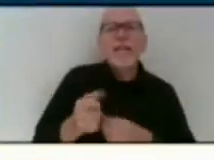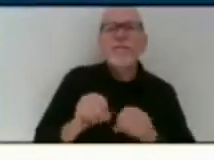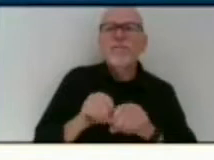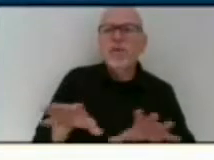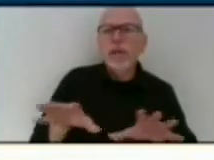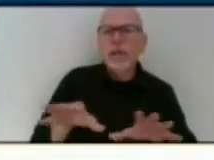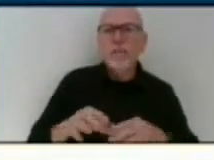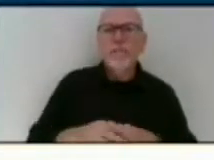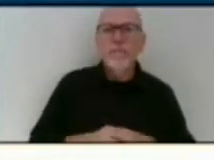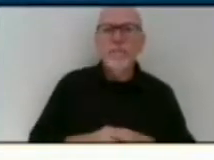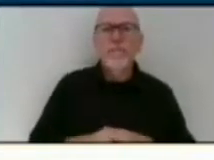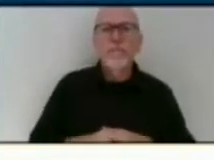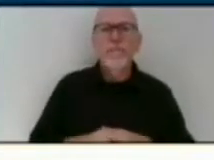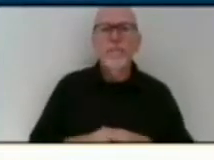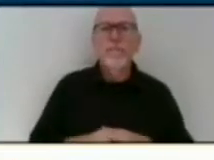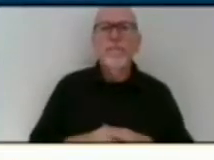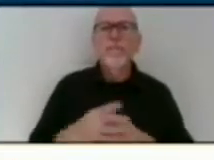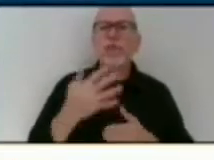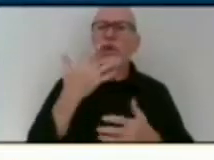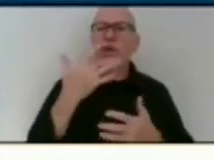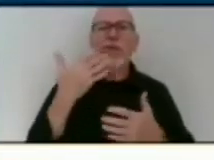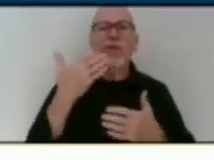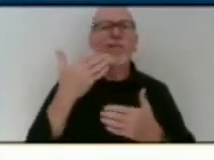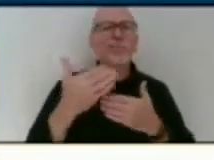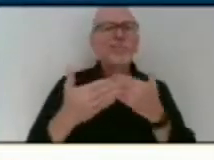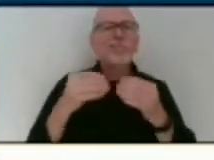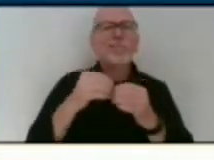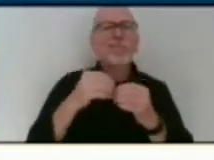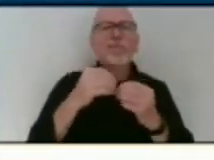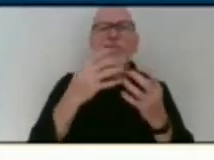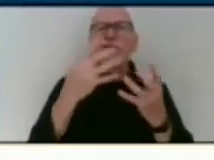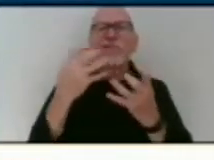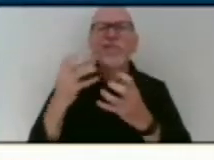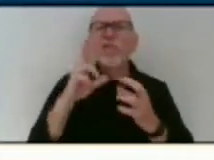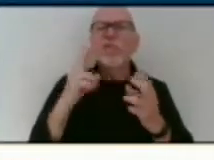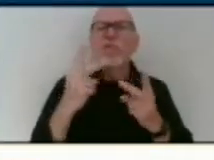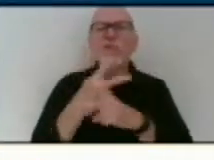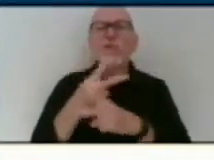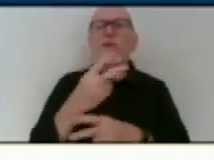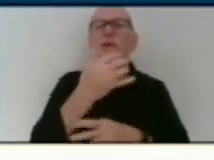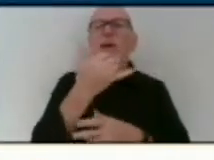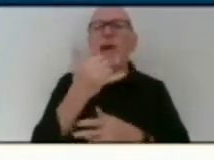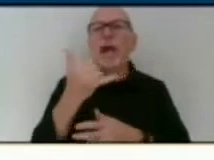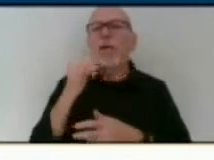The colors progress or worse in tow, yellow, orange and then finally read